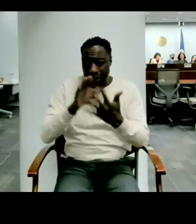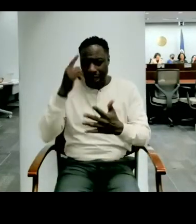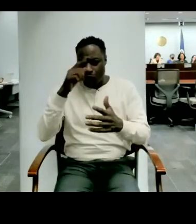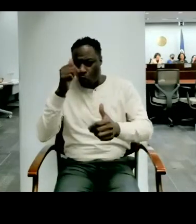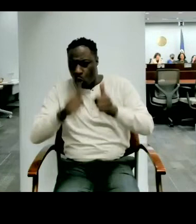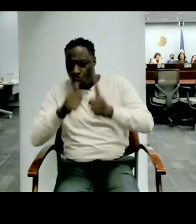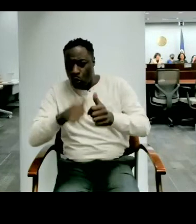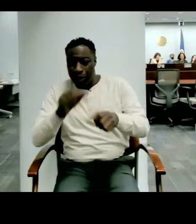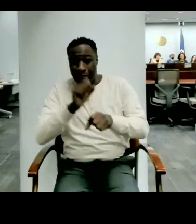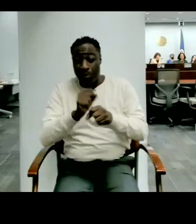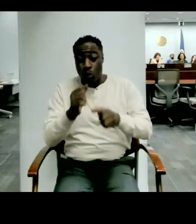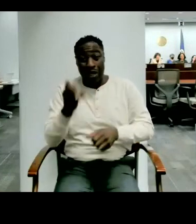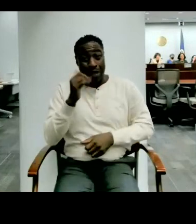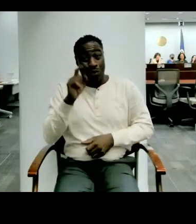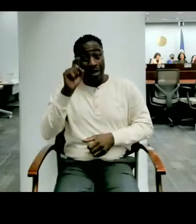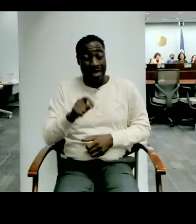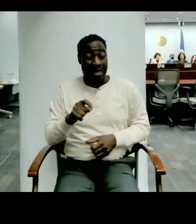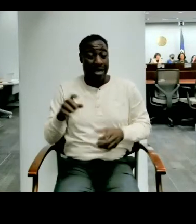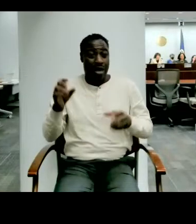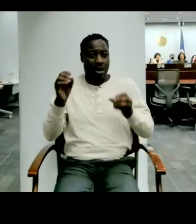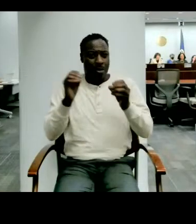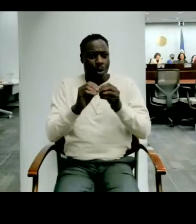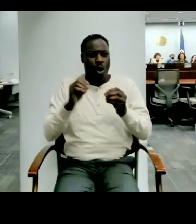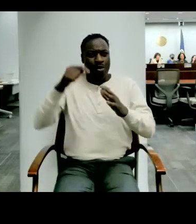if we need additional data, is it needed. I think that would help